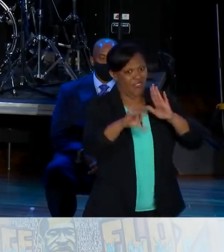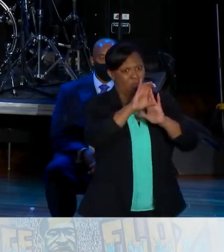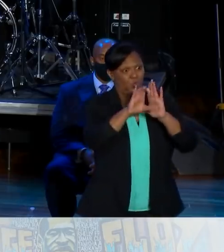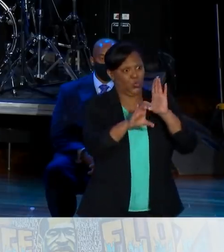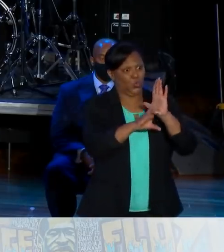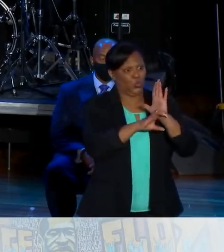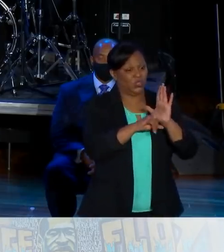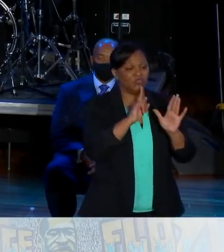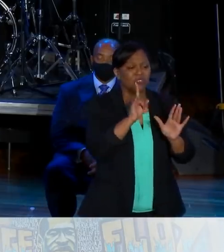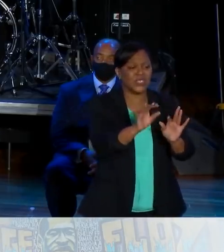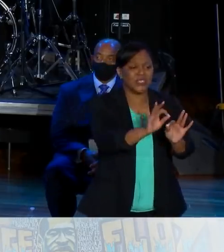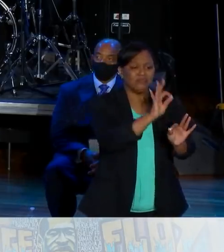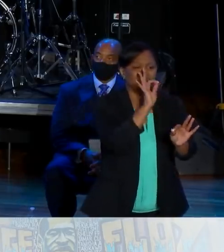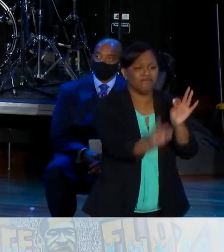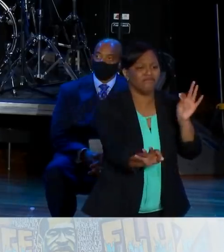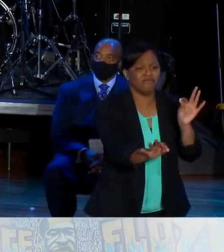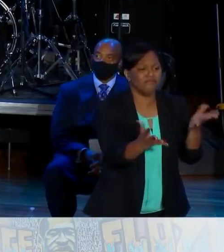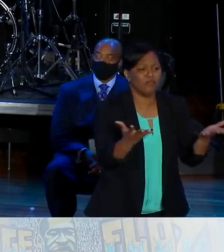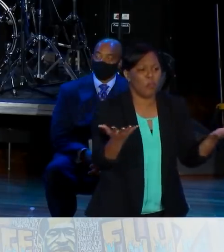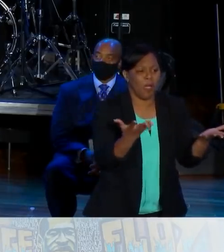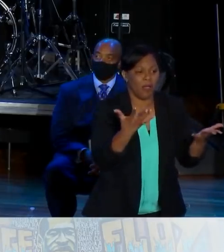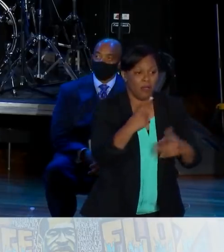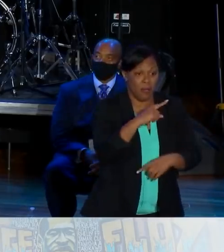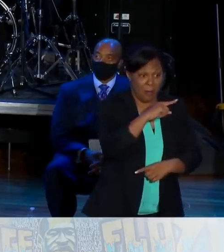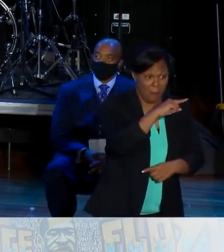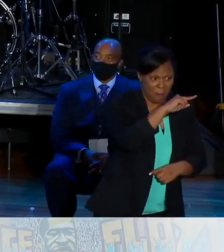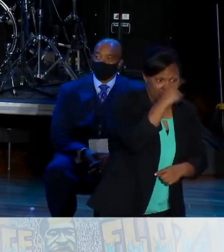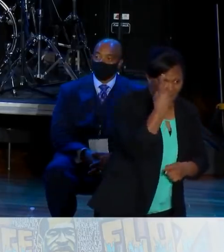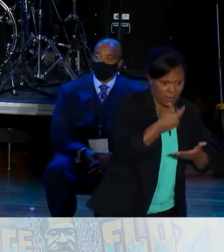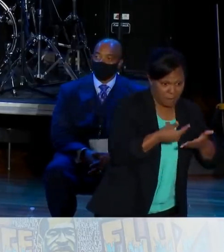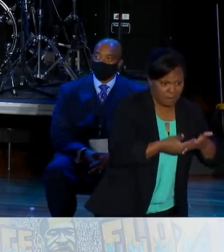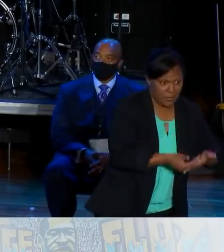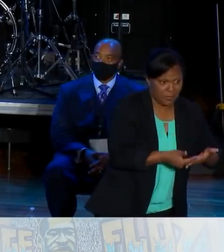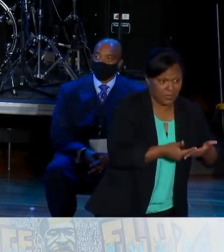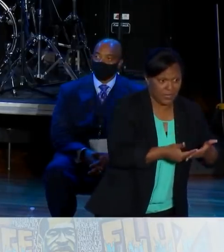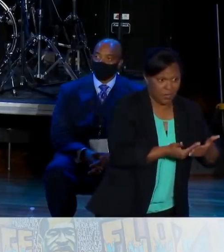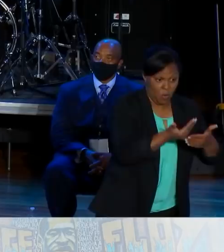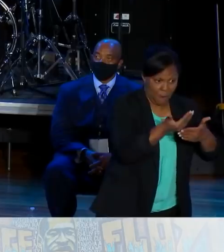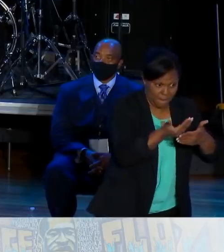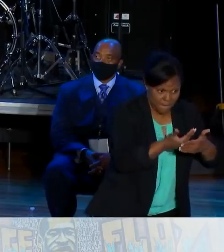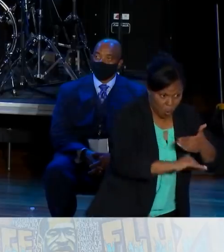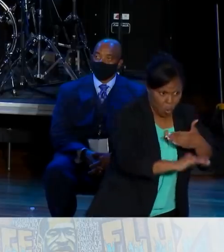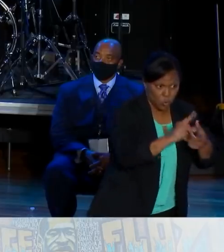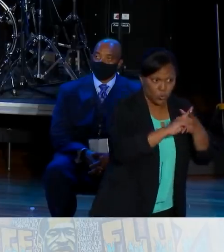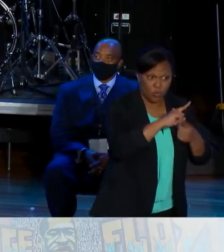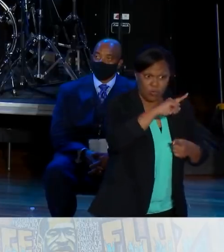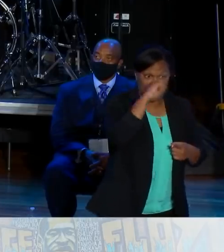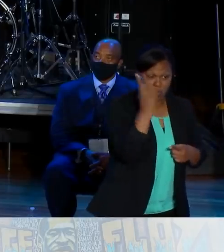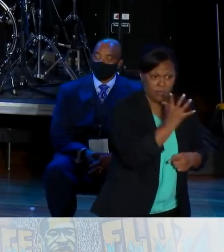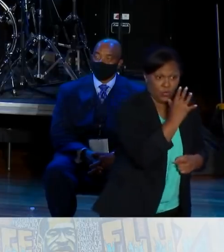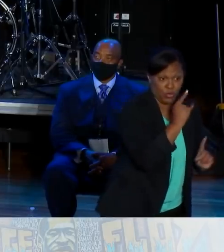YOU SEE, JUSTICE MARSHAL SAID, THE BASIS OF THE CONSTITUTION IS SIMPLY THIS.